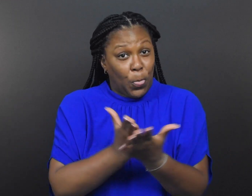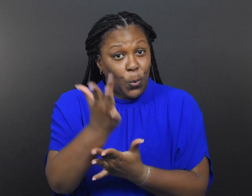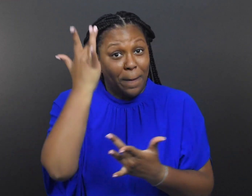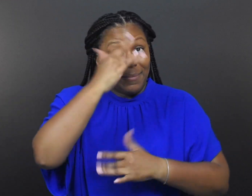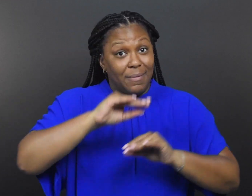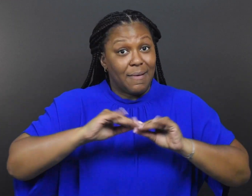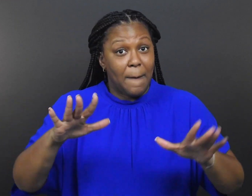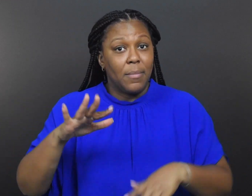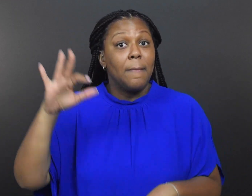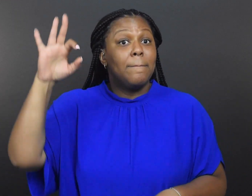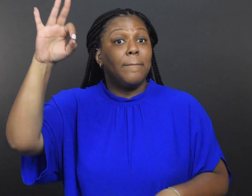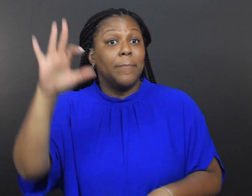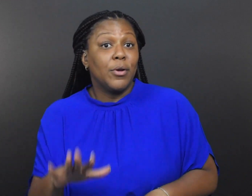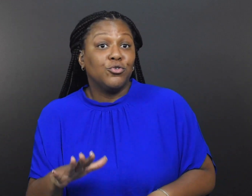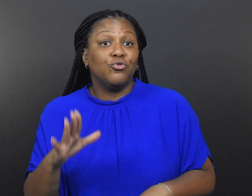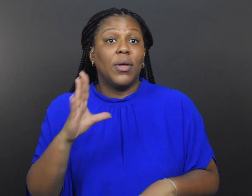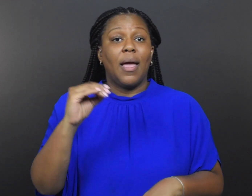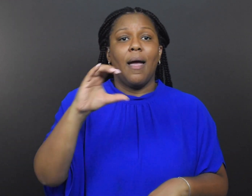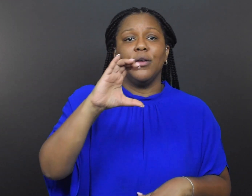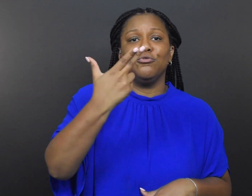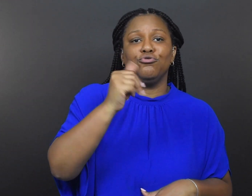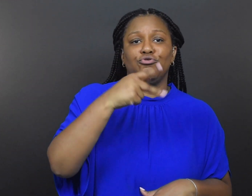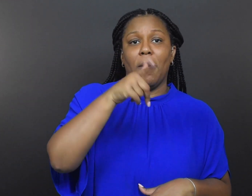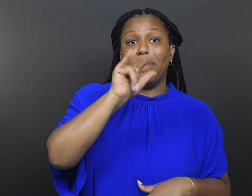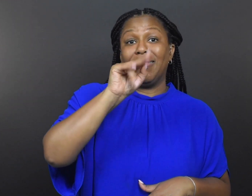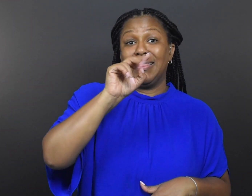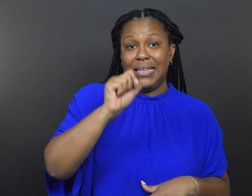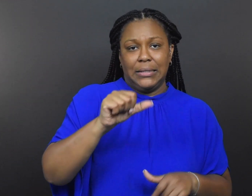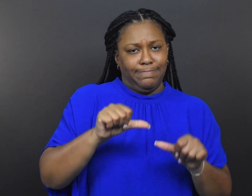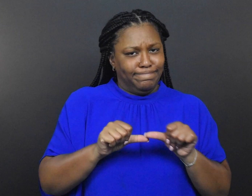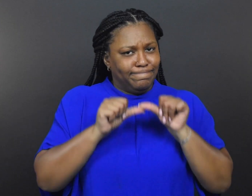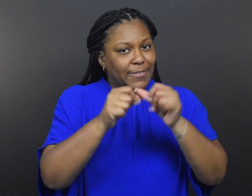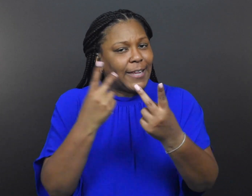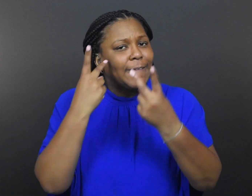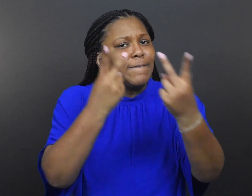Throughout the pandemic, pastors and chaplains continued to visit nursing